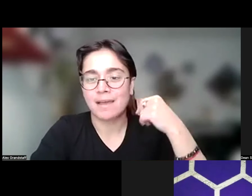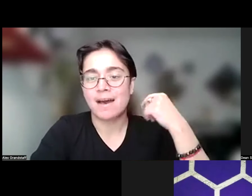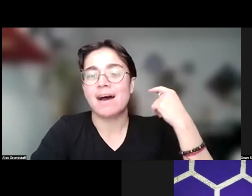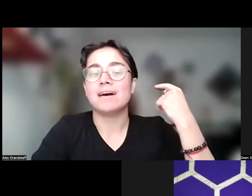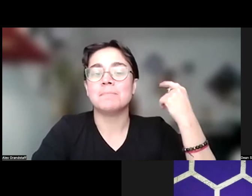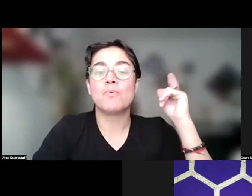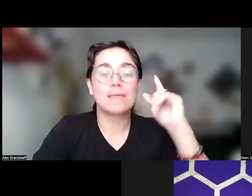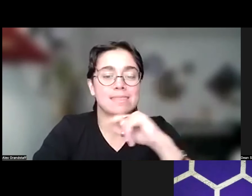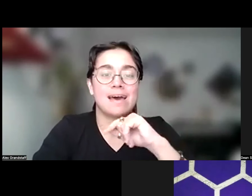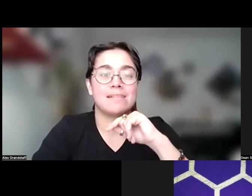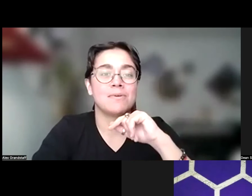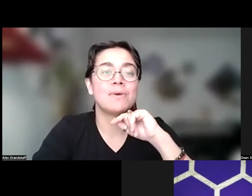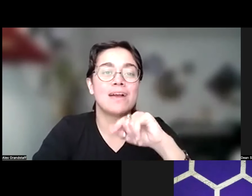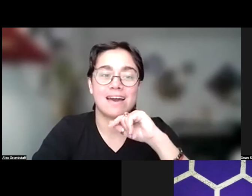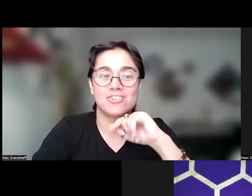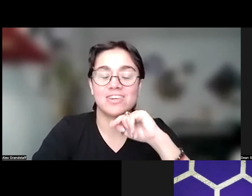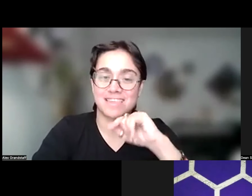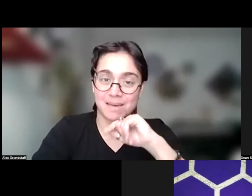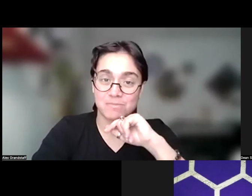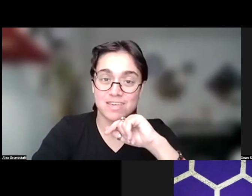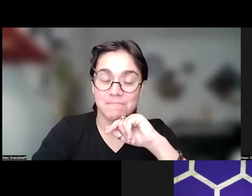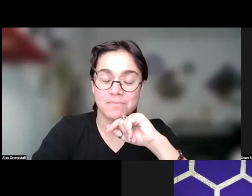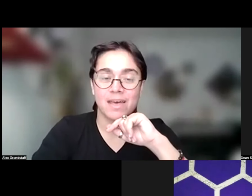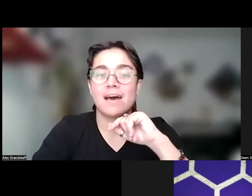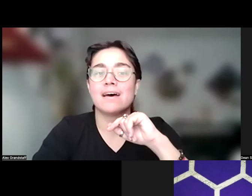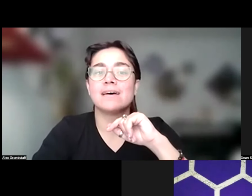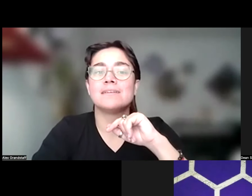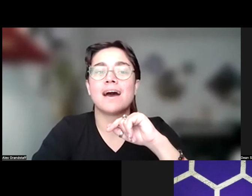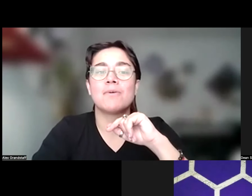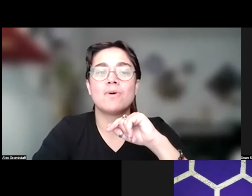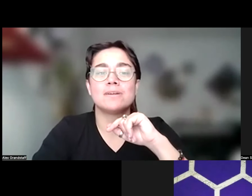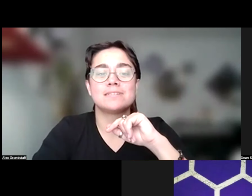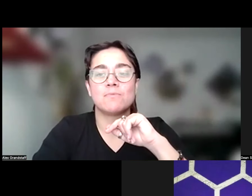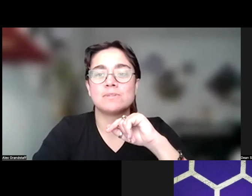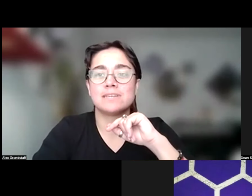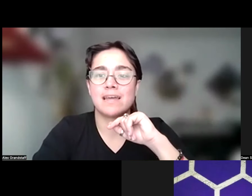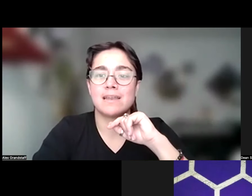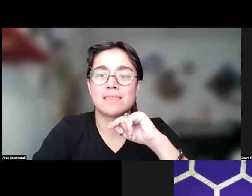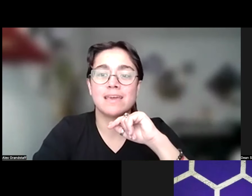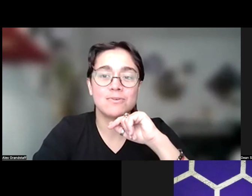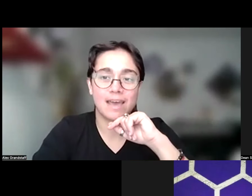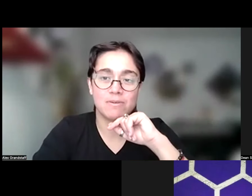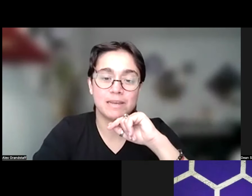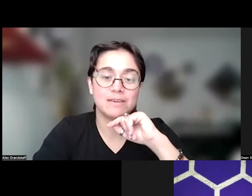I am really glad. You are only doing really great work in